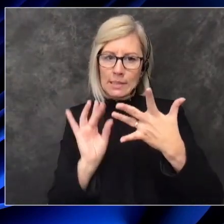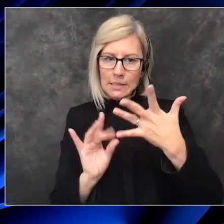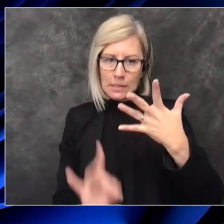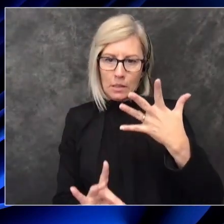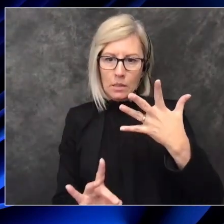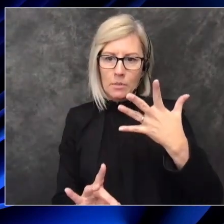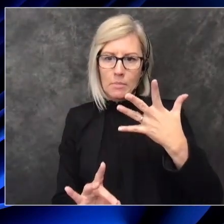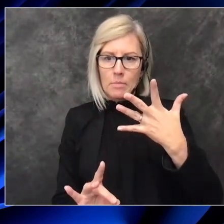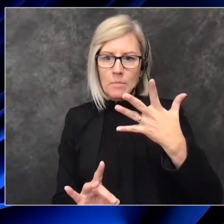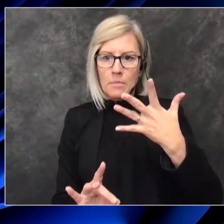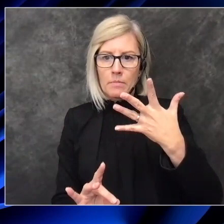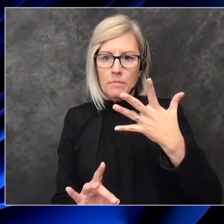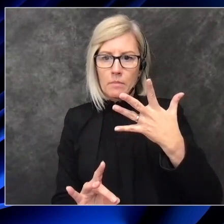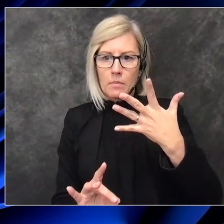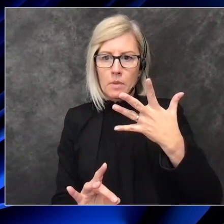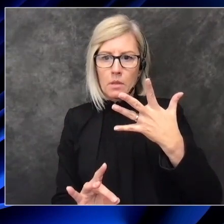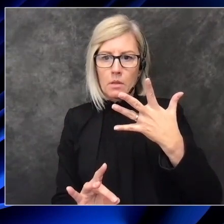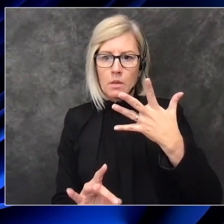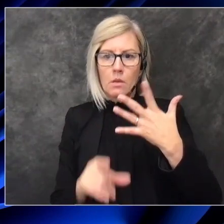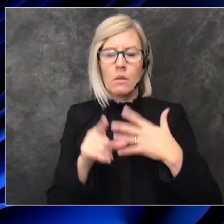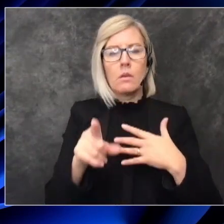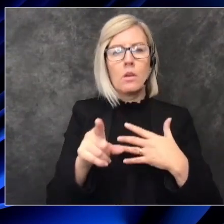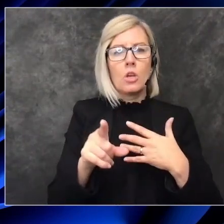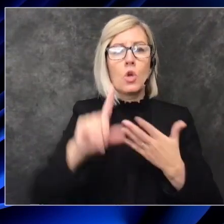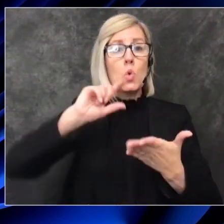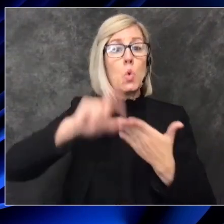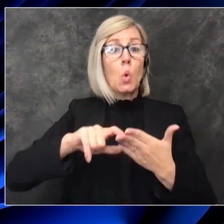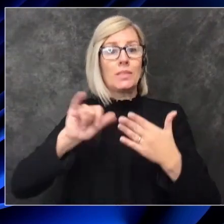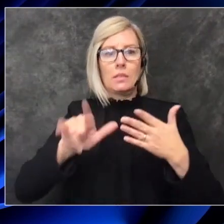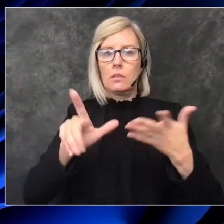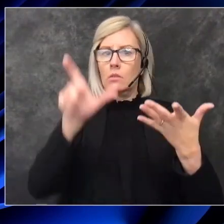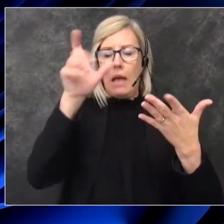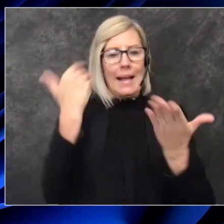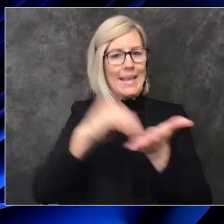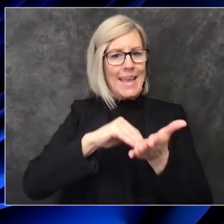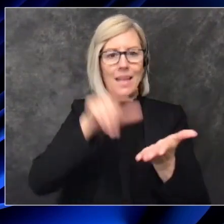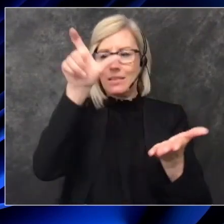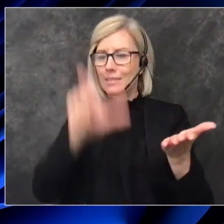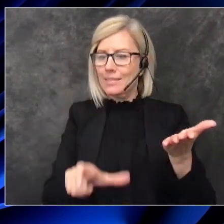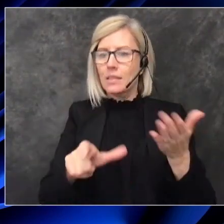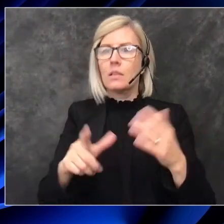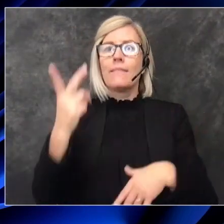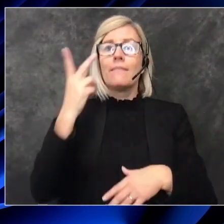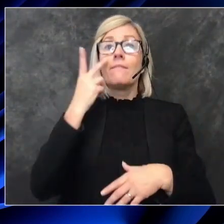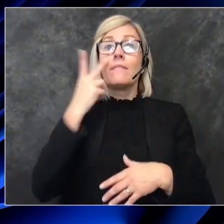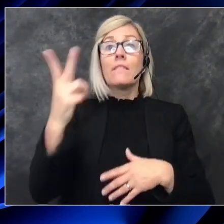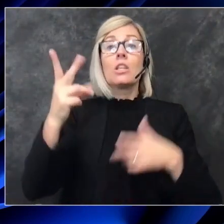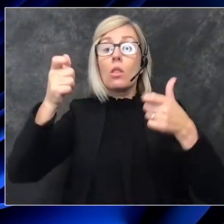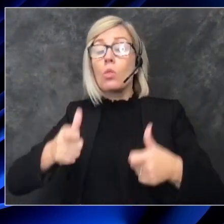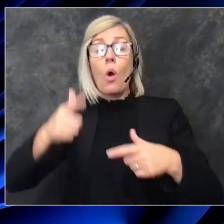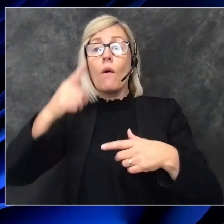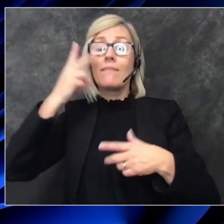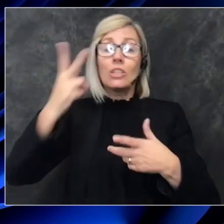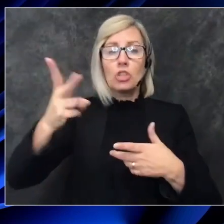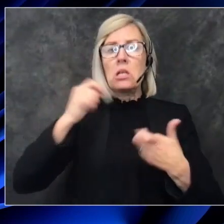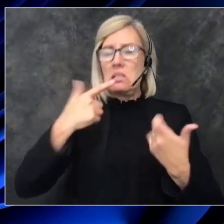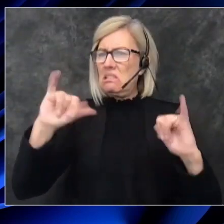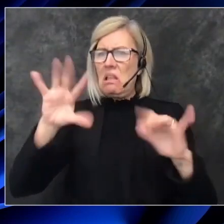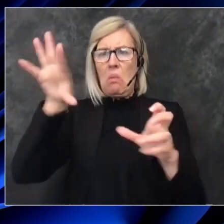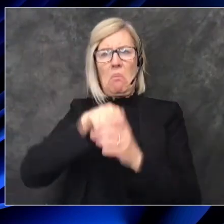notice how there's this vertical design so people with low vision can just magnify in, and all of it still inside of your screen.